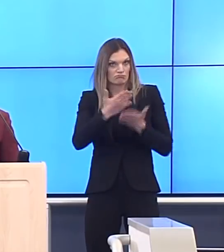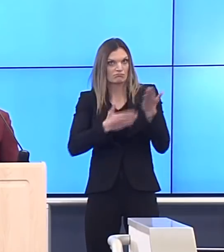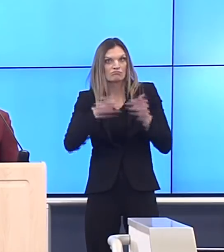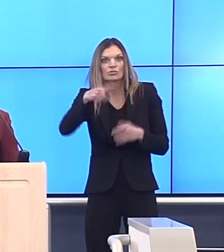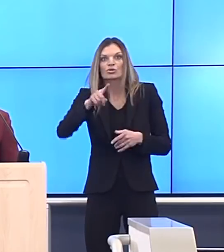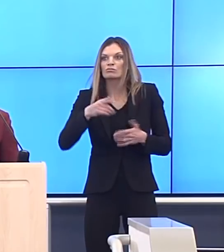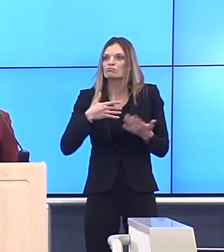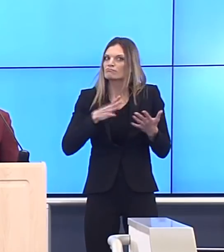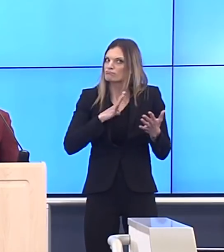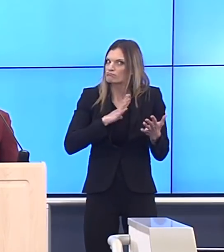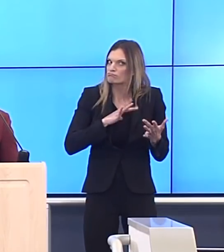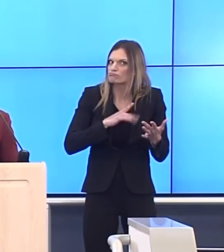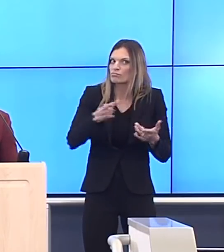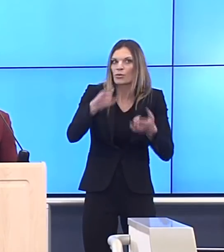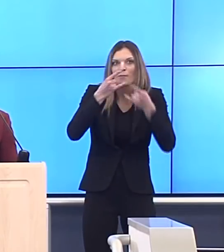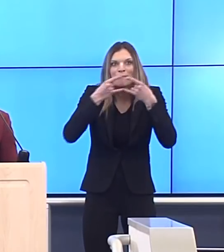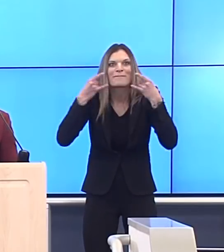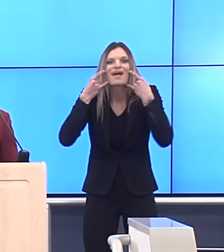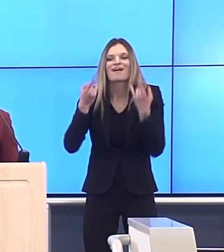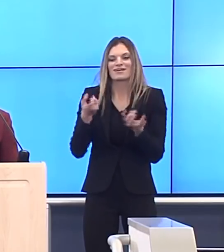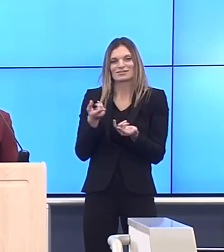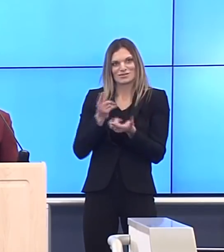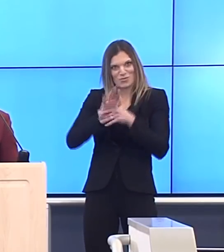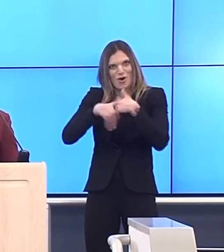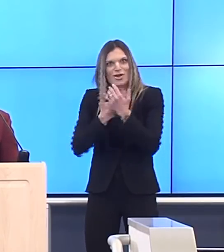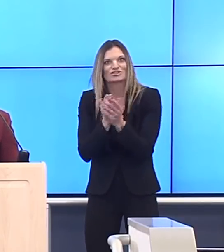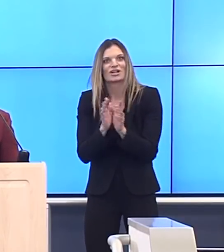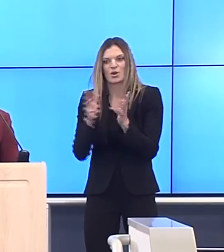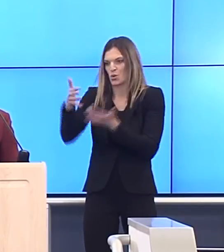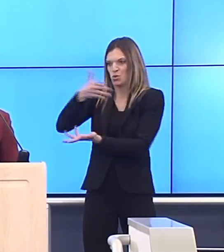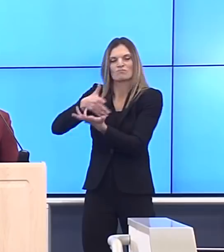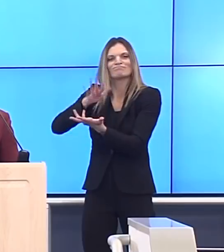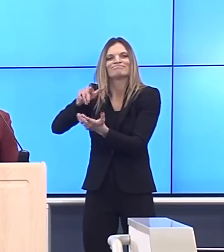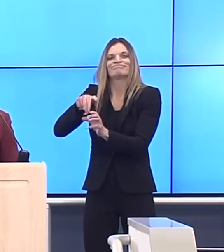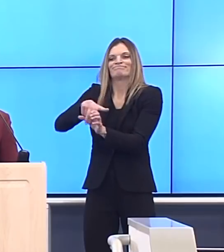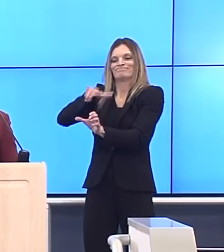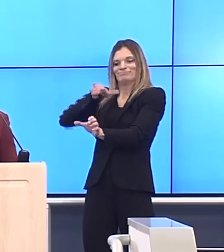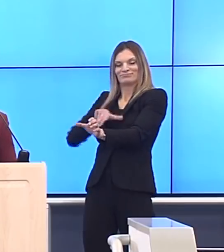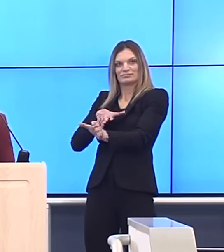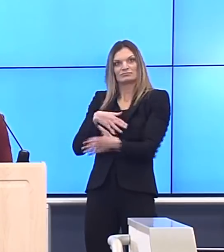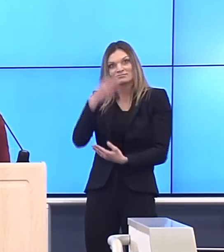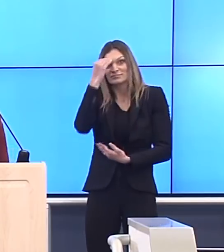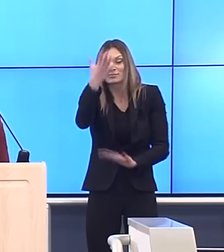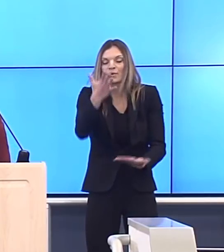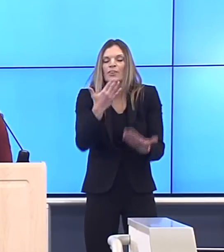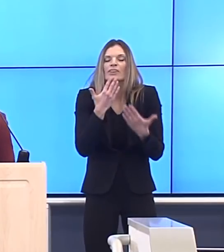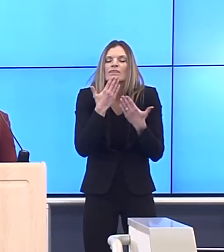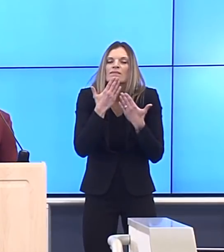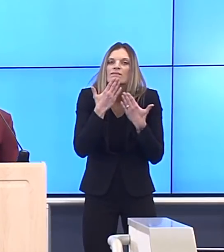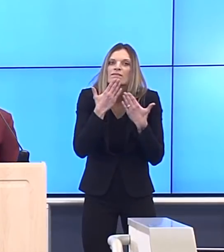ACTUALLY FREE. MANY OF YOU OUT THERE ARE ALREADY DOING THE RIGHT THING. YOU'RE WEARING YOUR MASK. YOU'RE NOT GATHERING IN GROUPS. YOU'RE